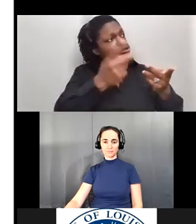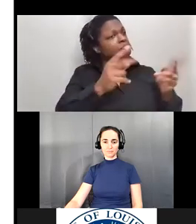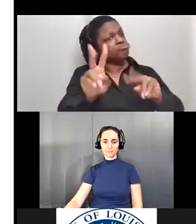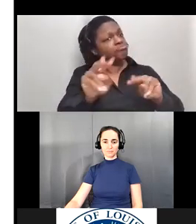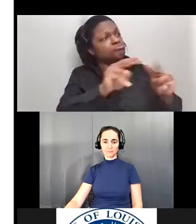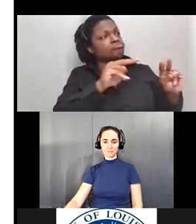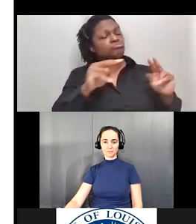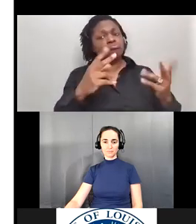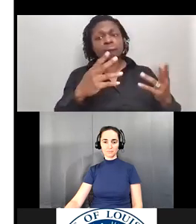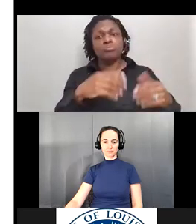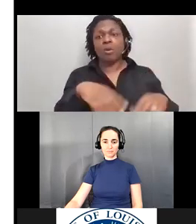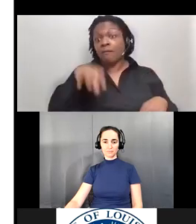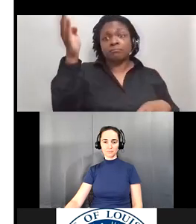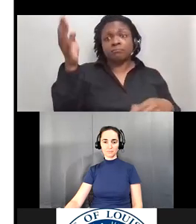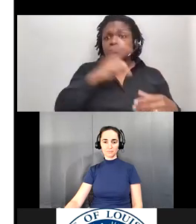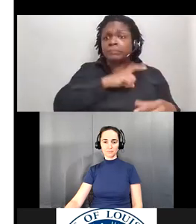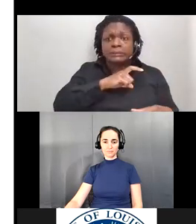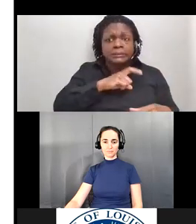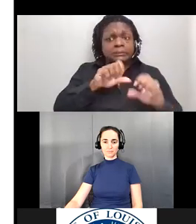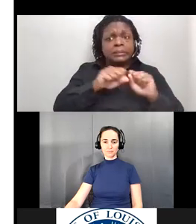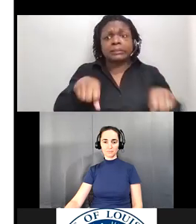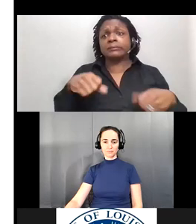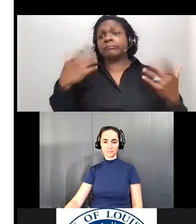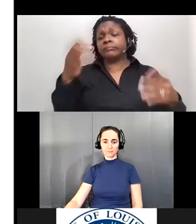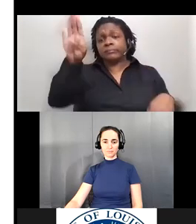16:10:16 I'm a big believer that if we can get to know each other and understand each